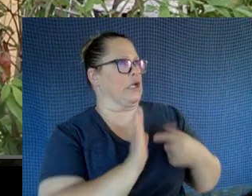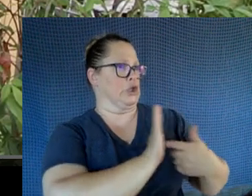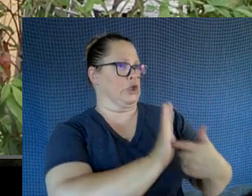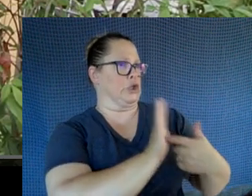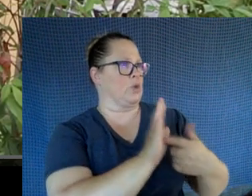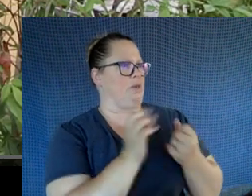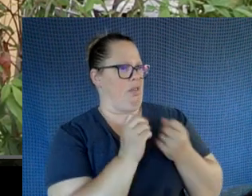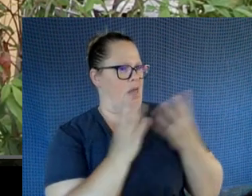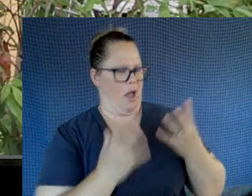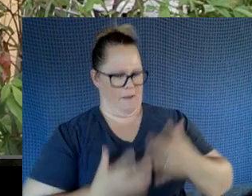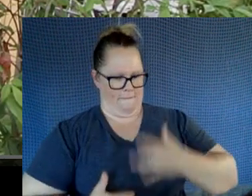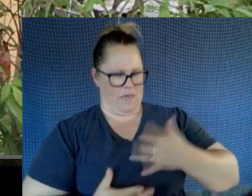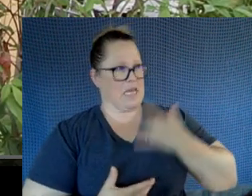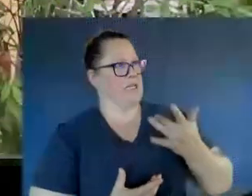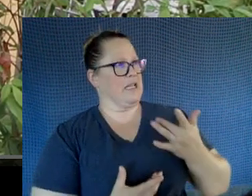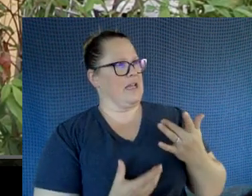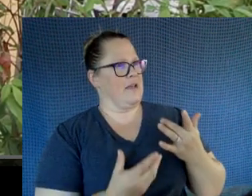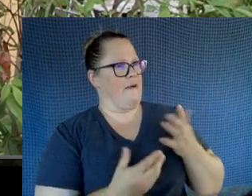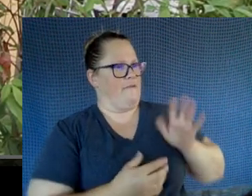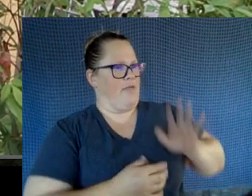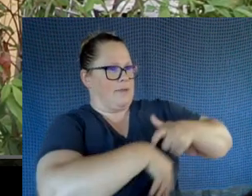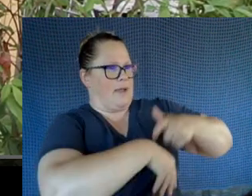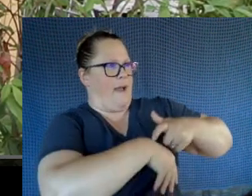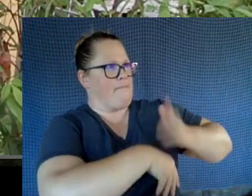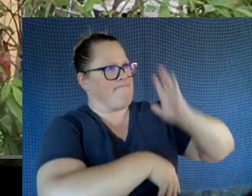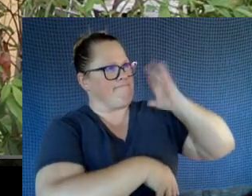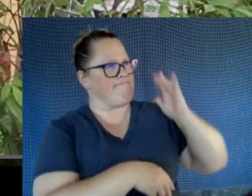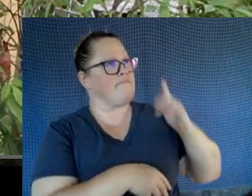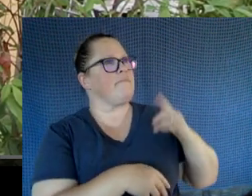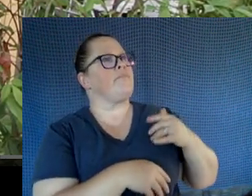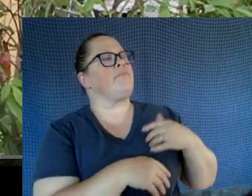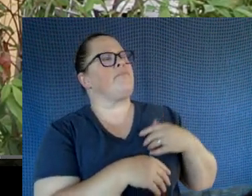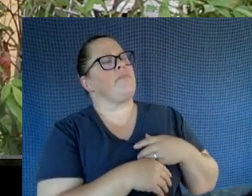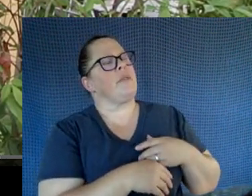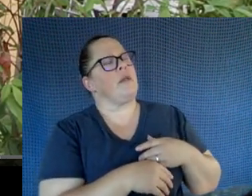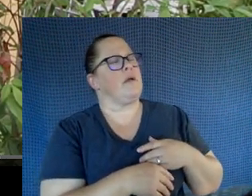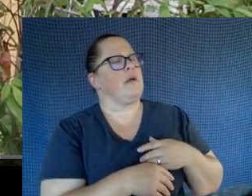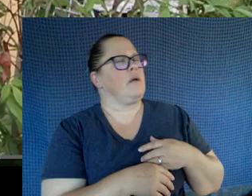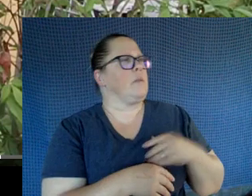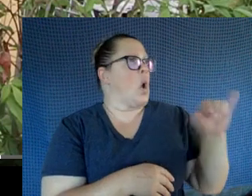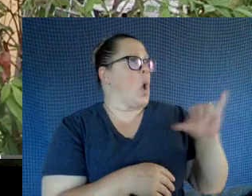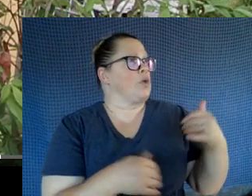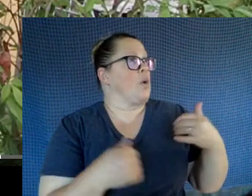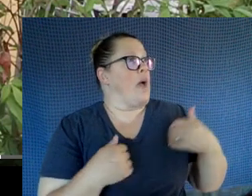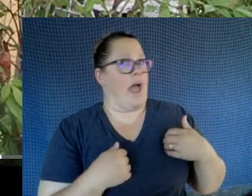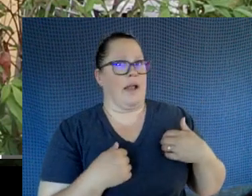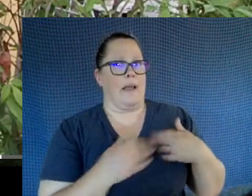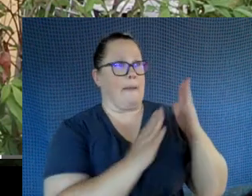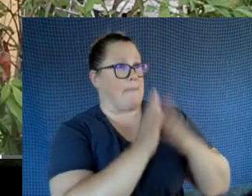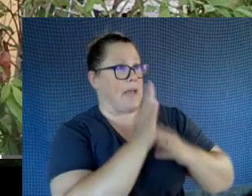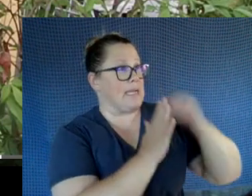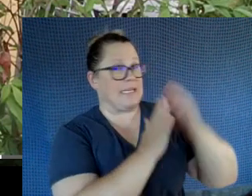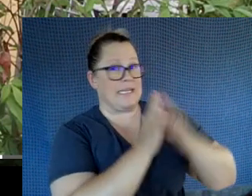of jazz music of the time but he also had a painting and this one is folk